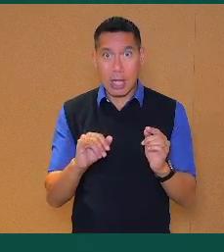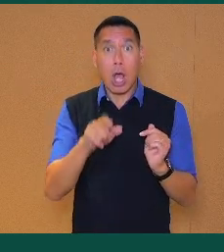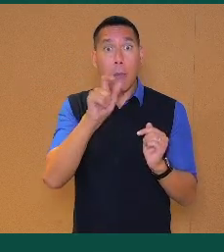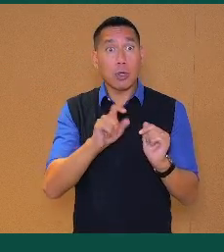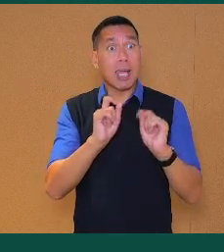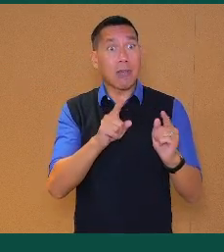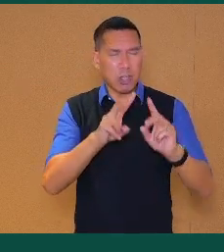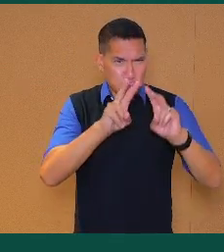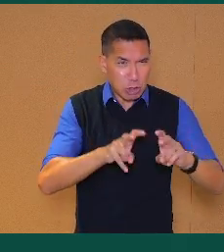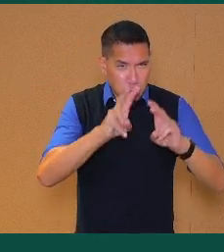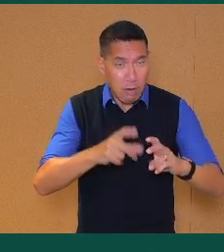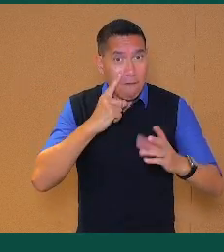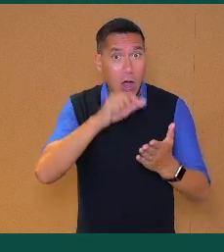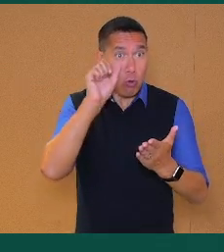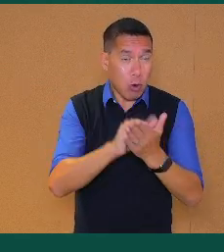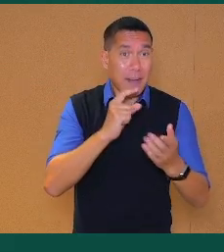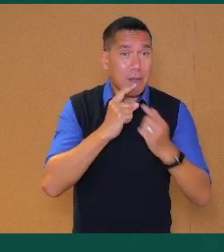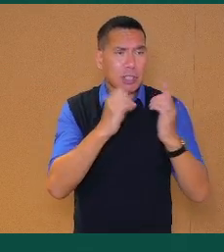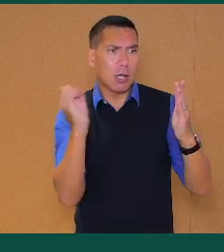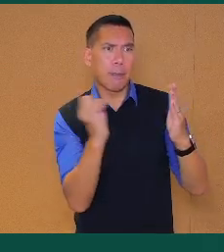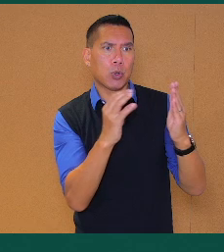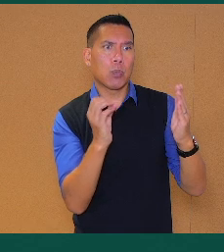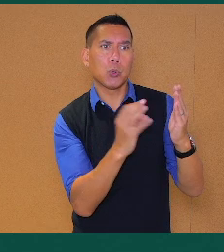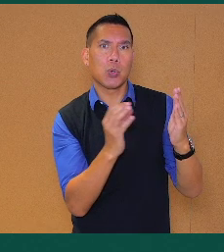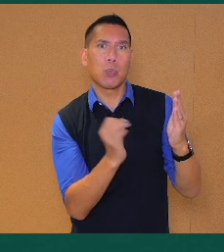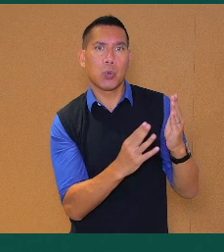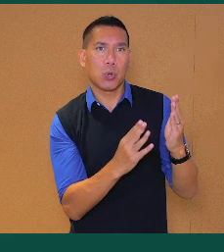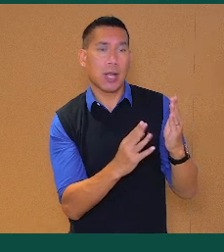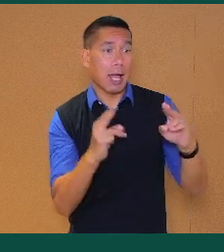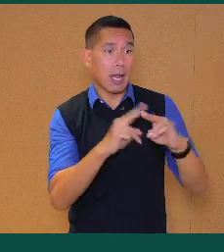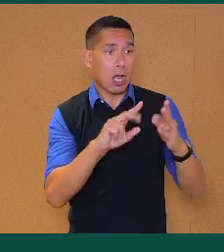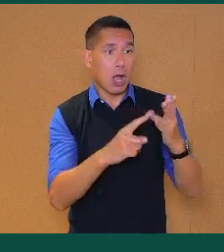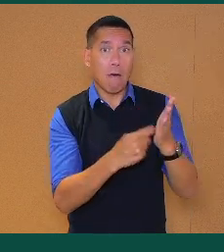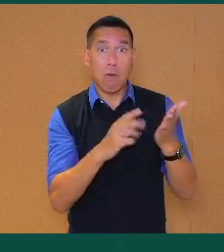other community members would be worried as well and sometimes, when there is an information overload, it is tough to find what is correct and wrong and I think if there is someone out there finding the right research and